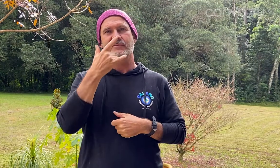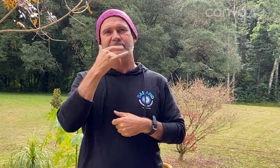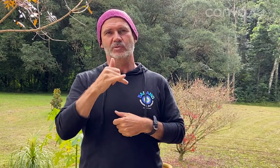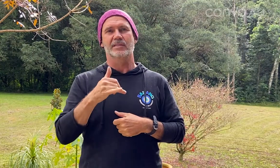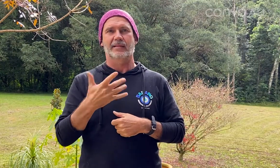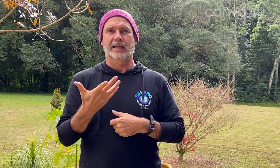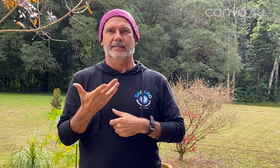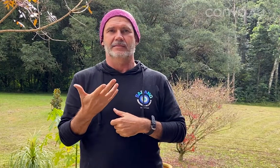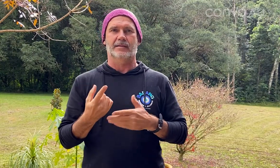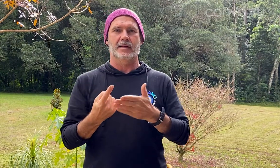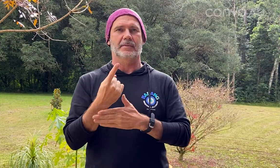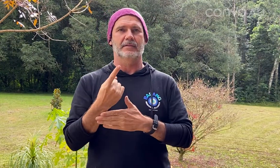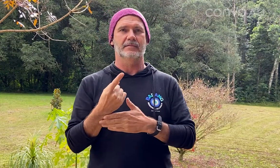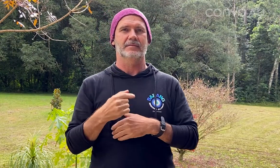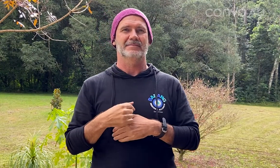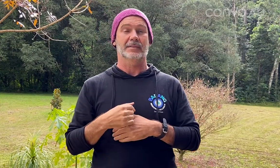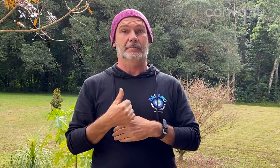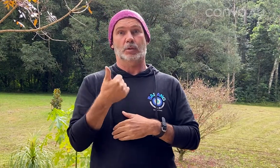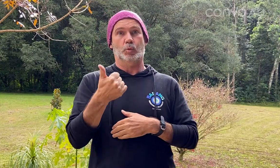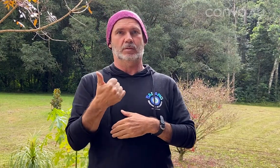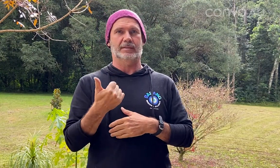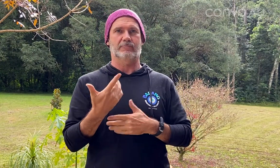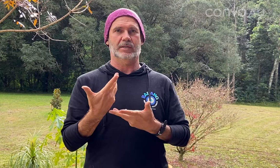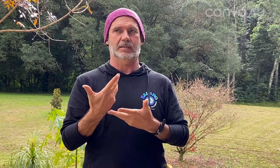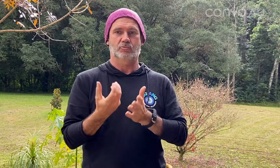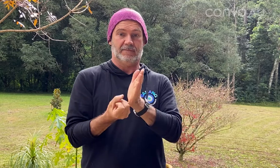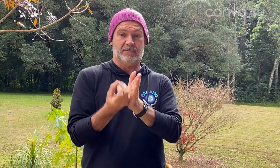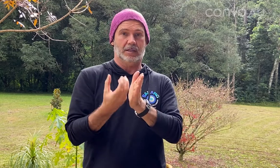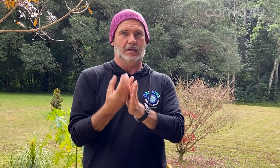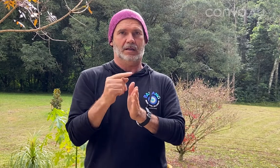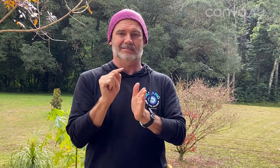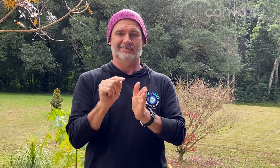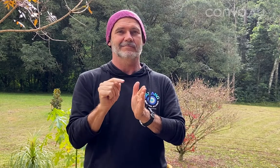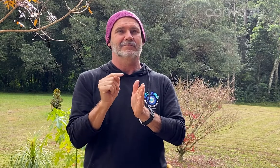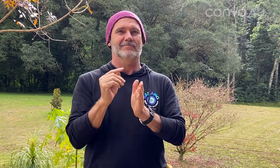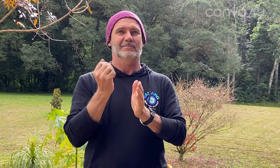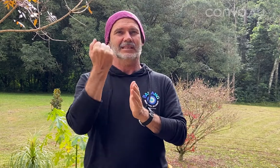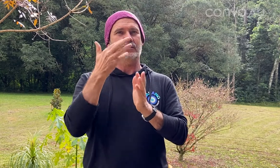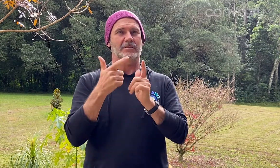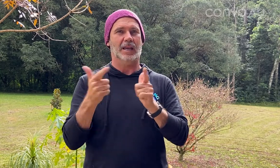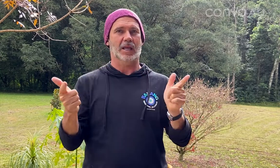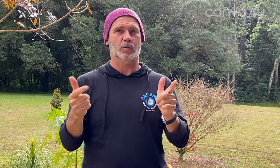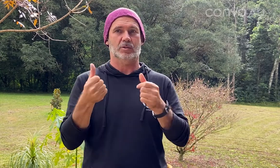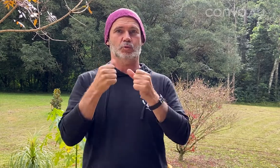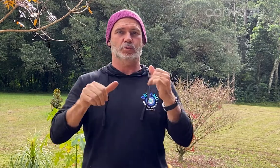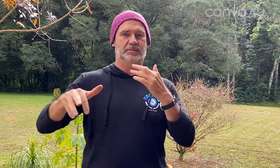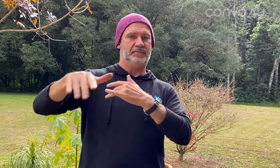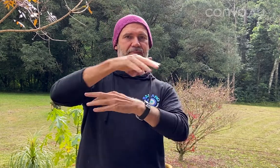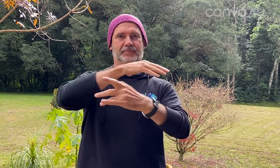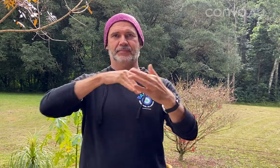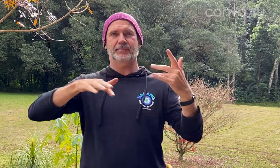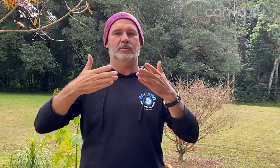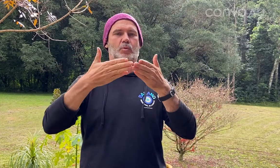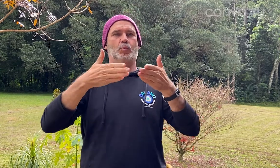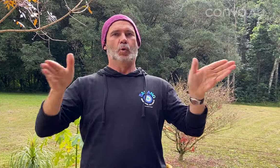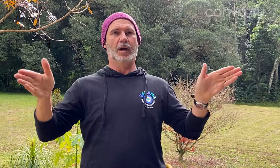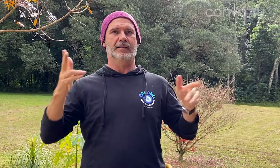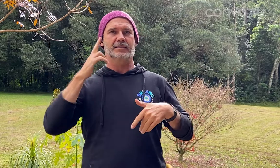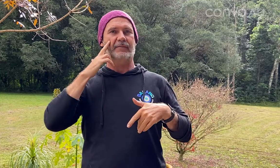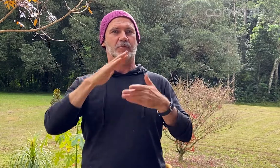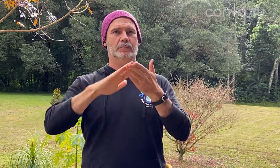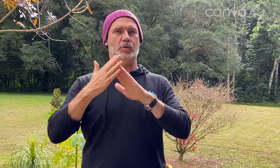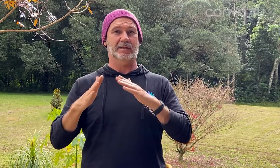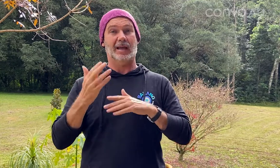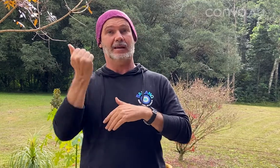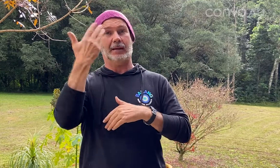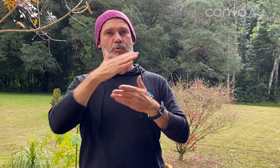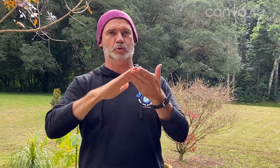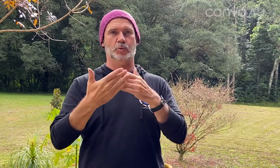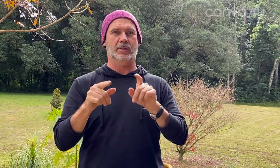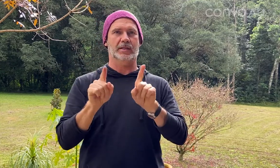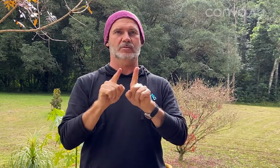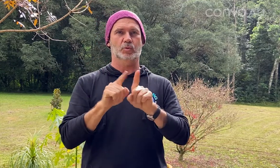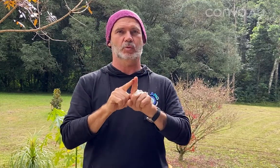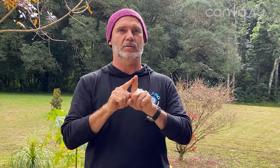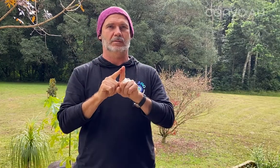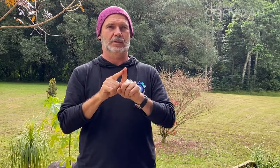It would be good to revitalise these languages and use them in the broader deaf community as well as the Aboriginal deaf community.